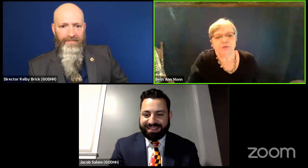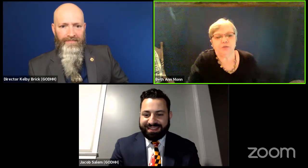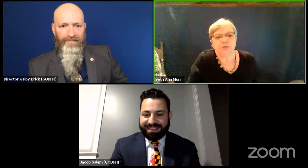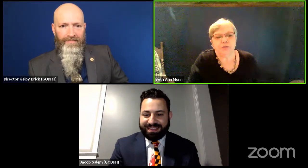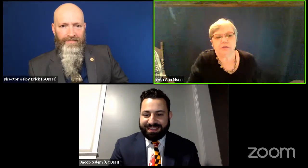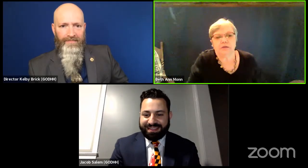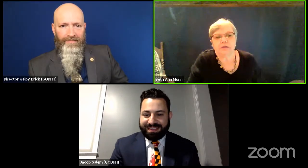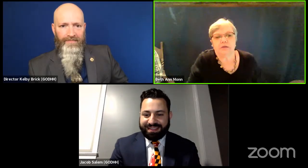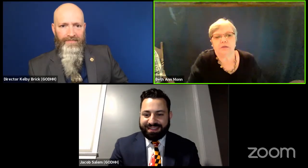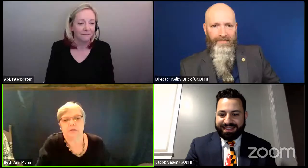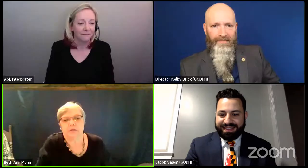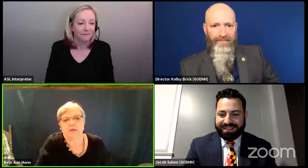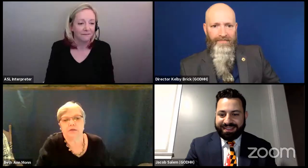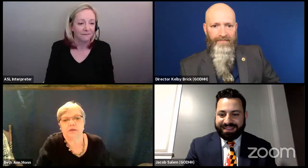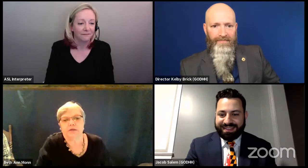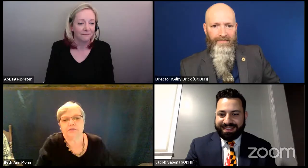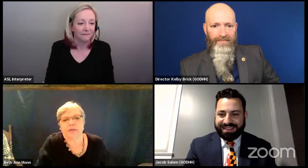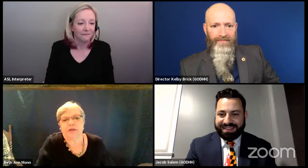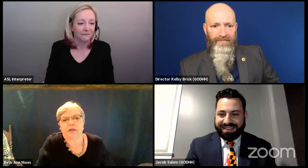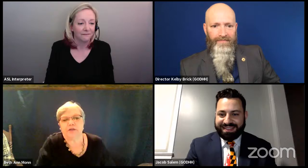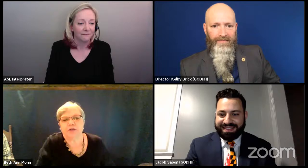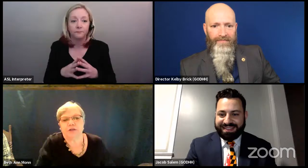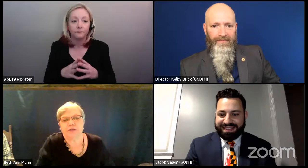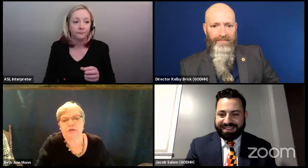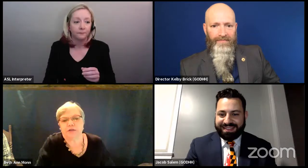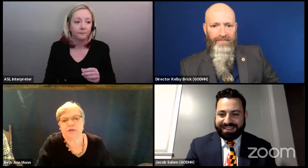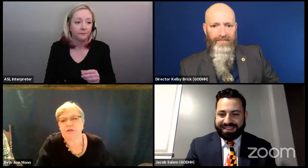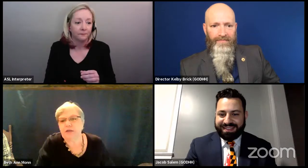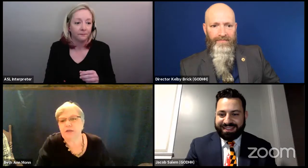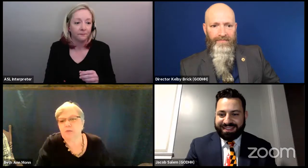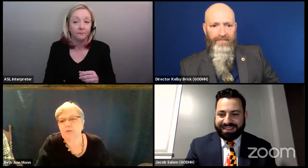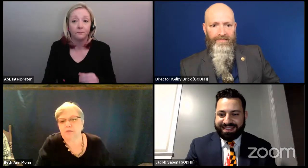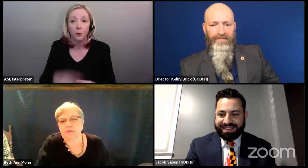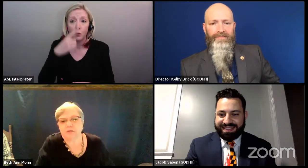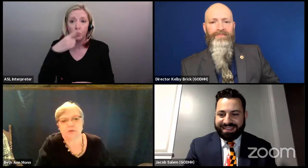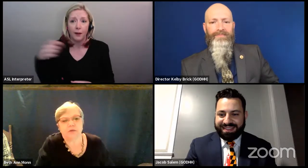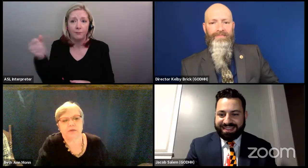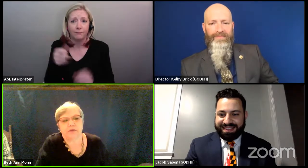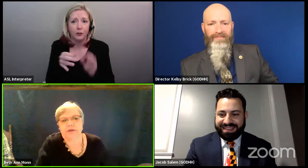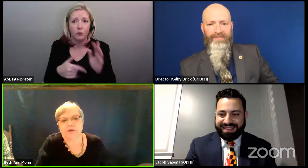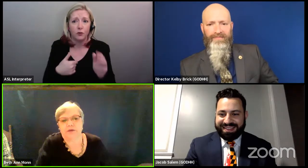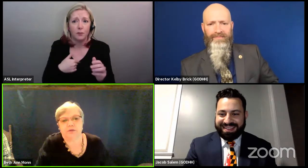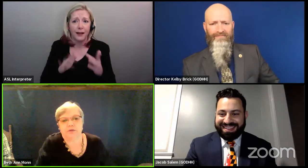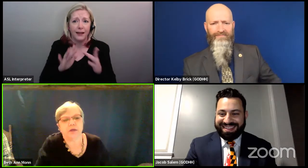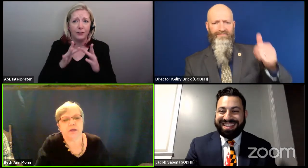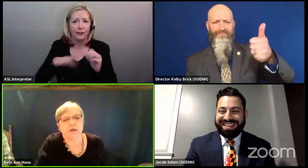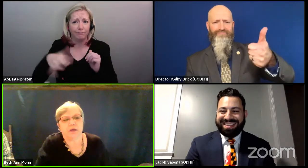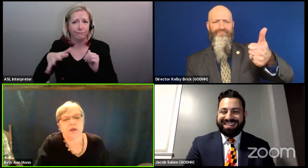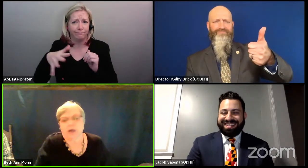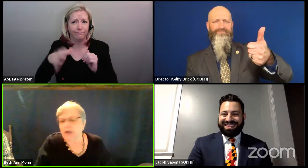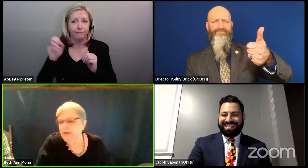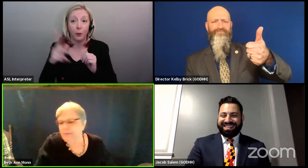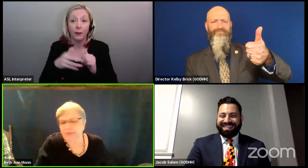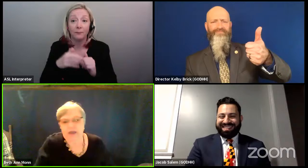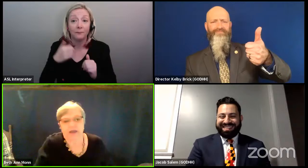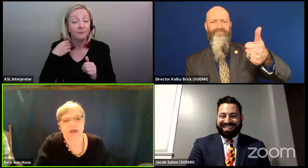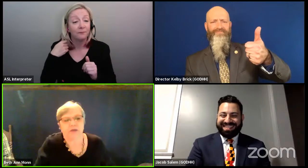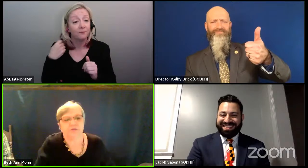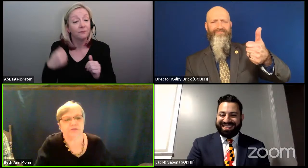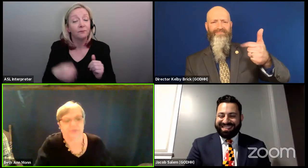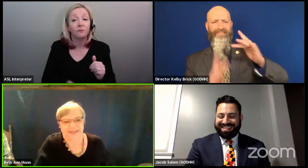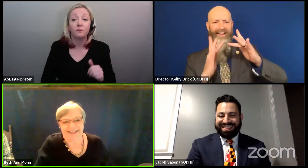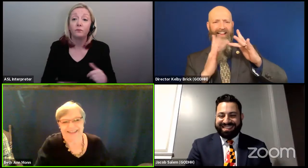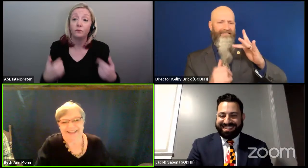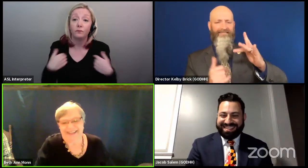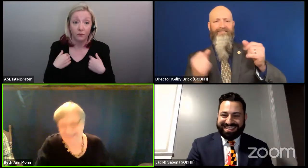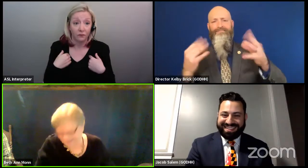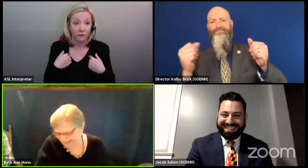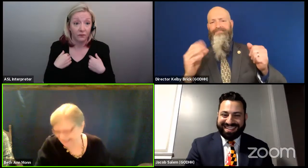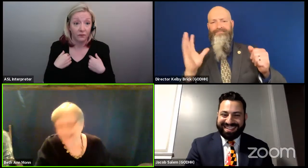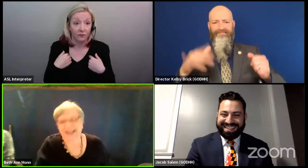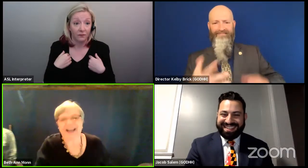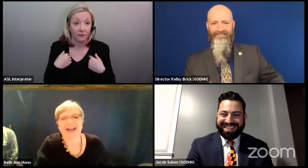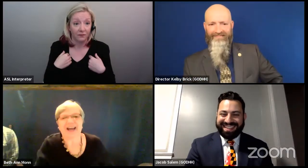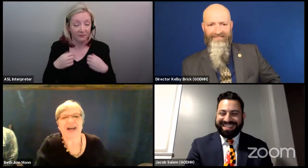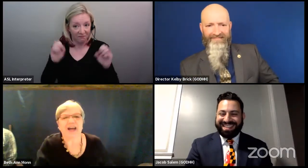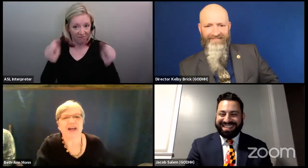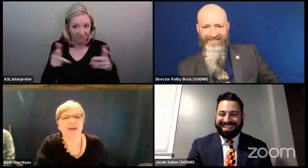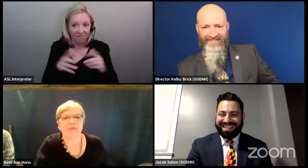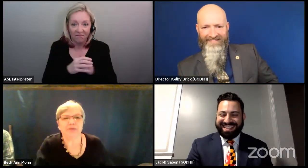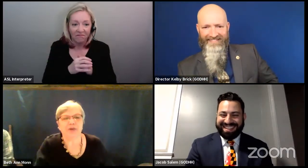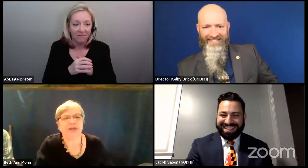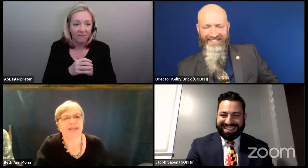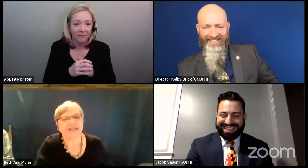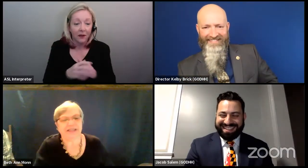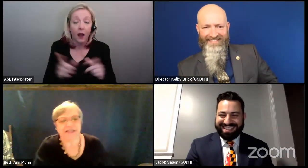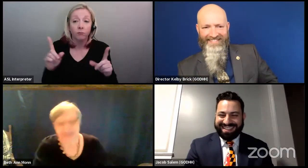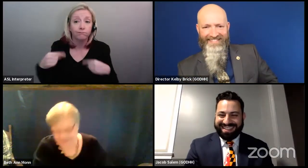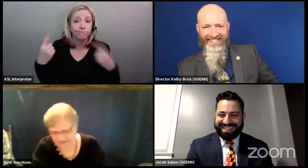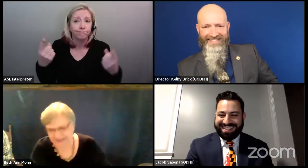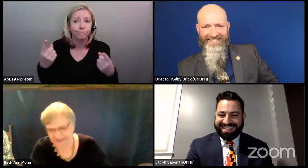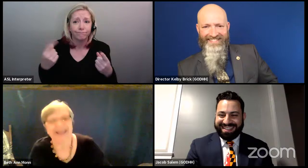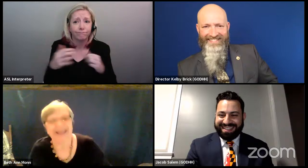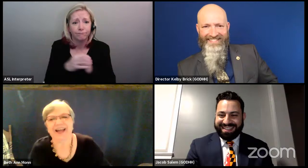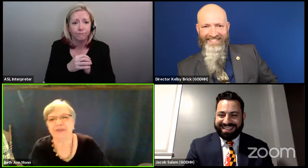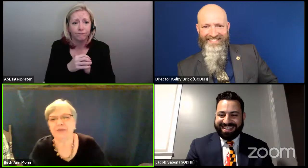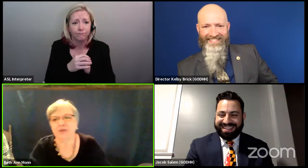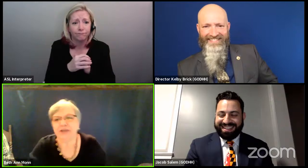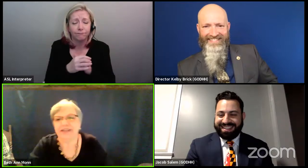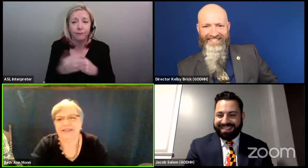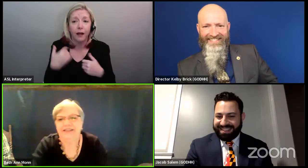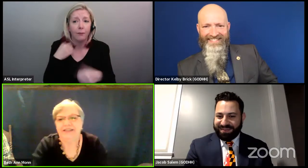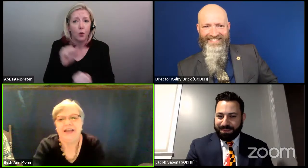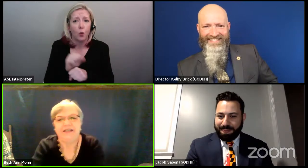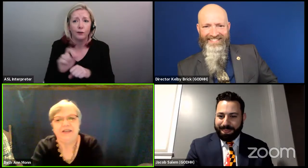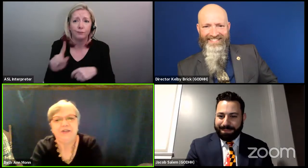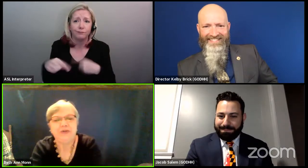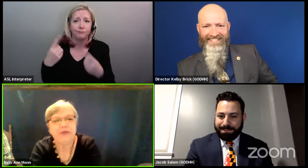on the screen? My connection is not stable. Thank you. I've been working since last century